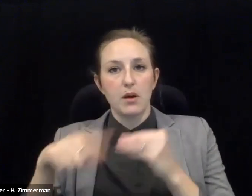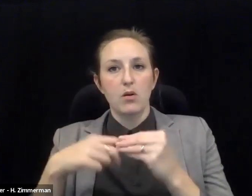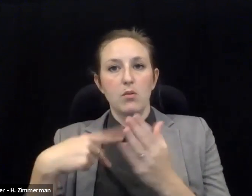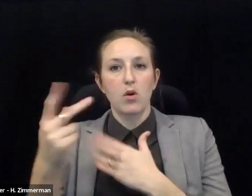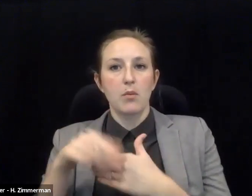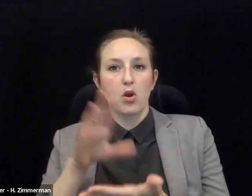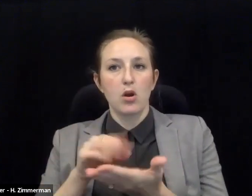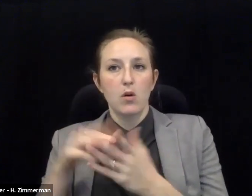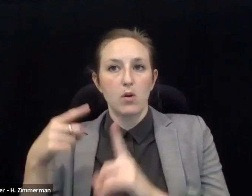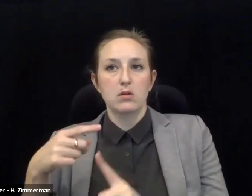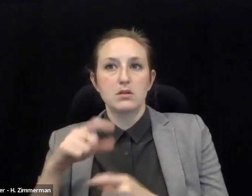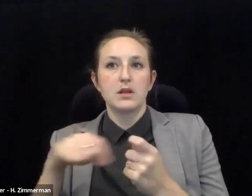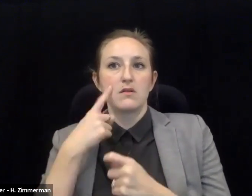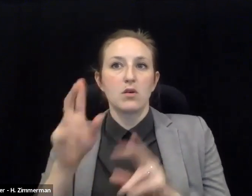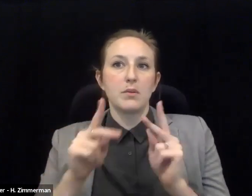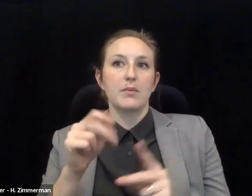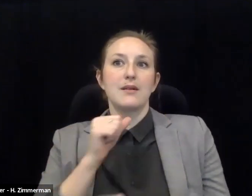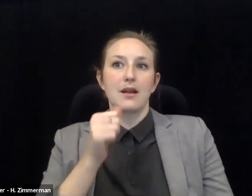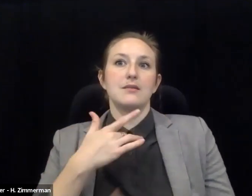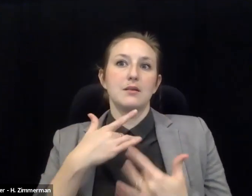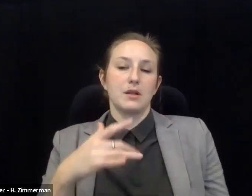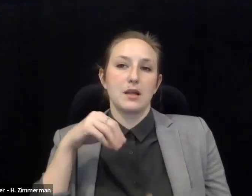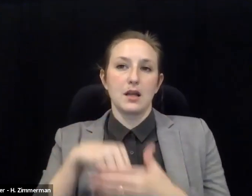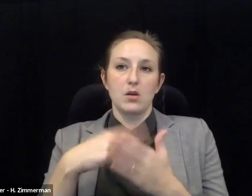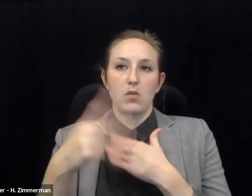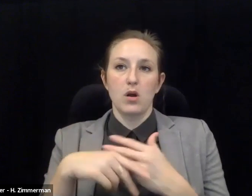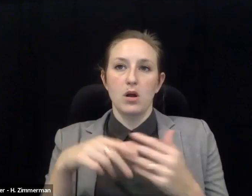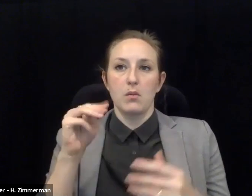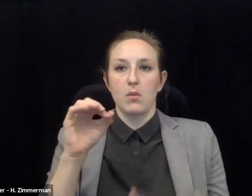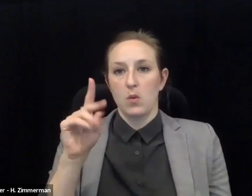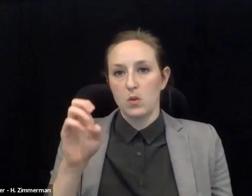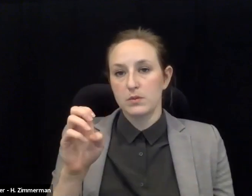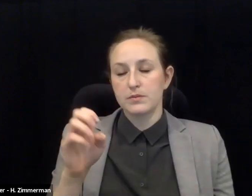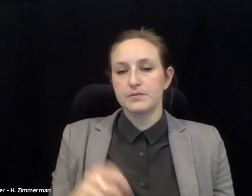who weren't normally in programming mode. And then